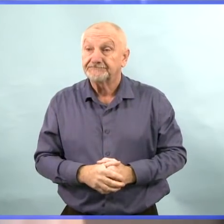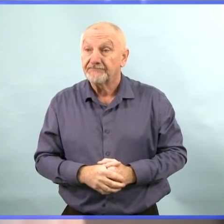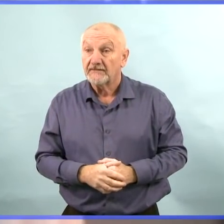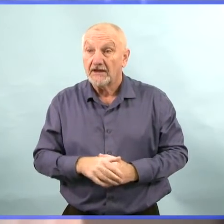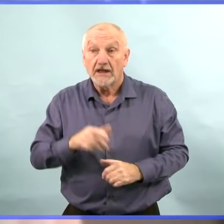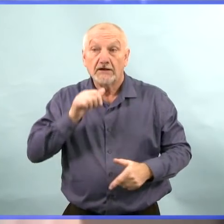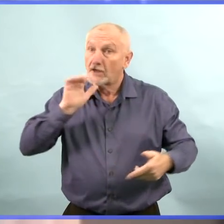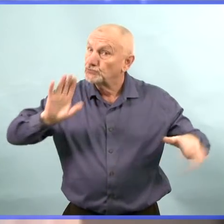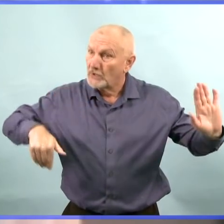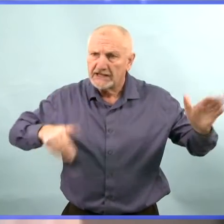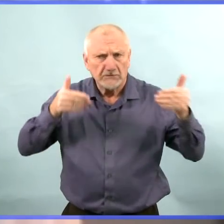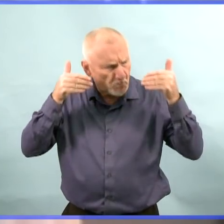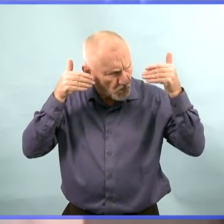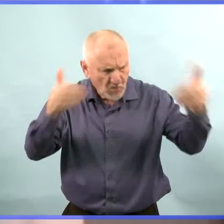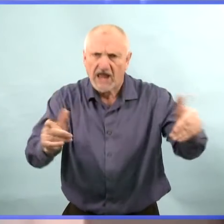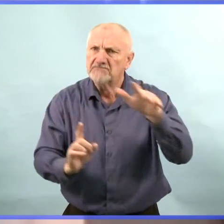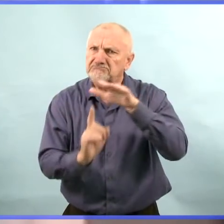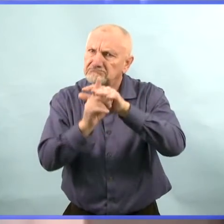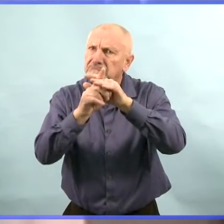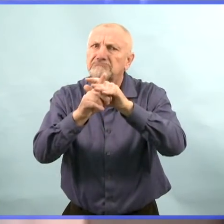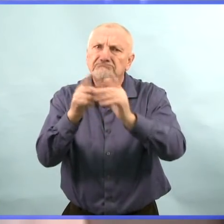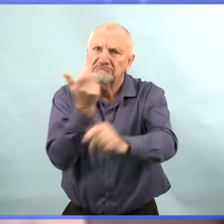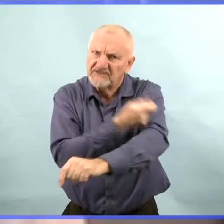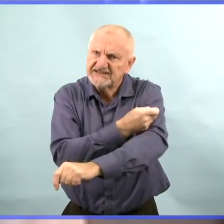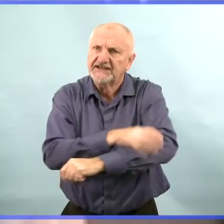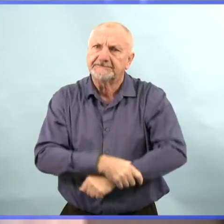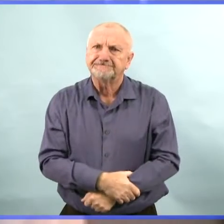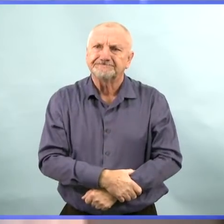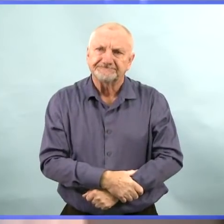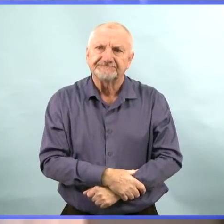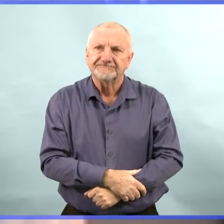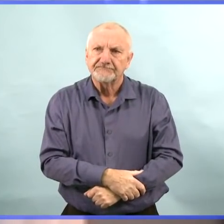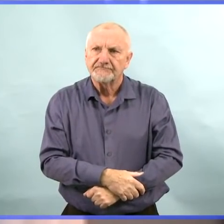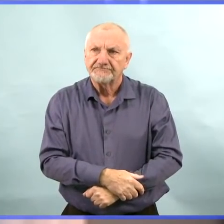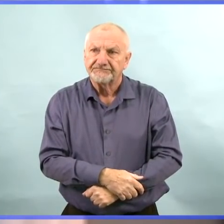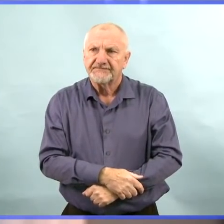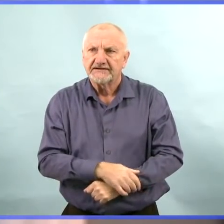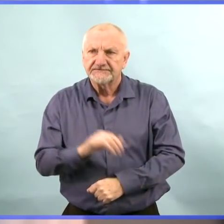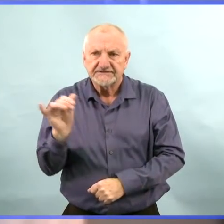this year like last year we need to ensure that we do whatever we can to decrease the